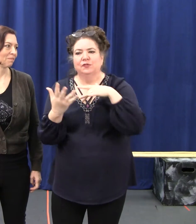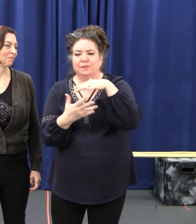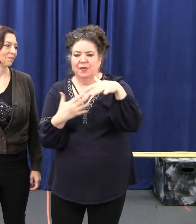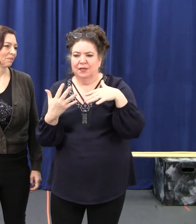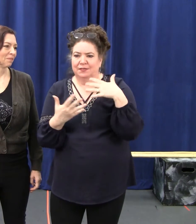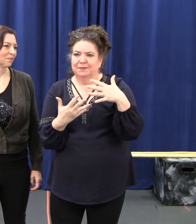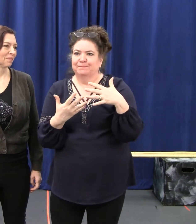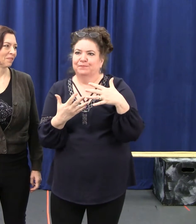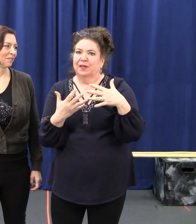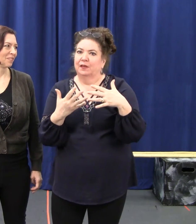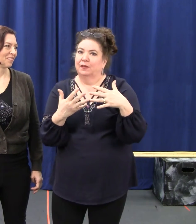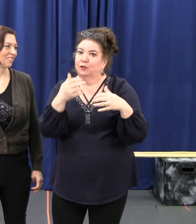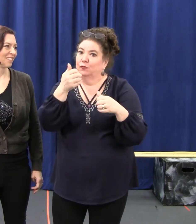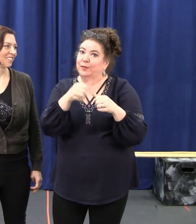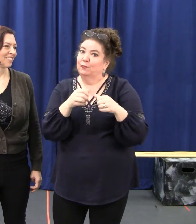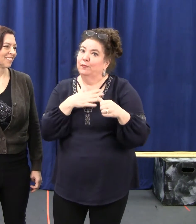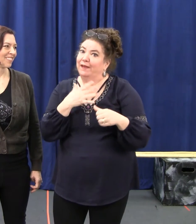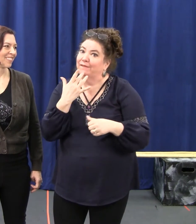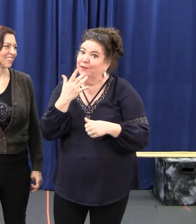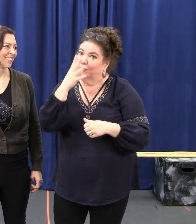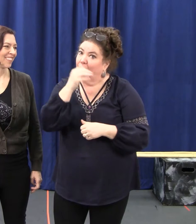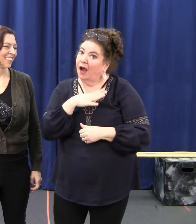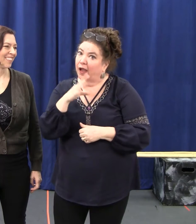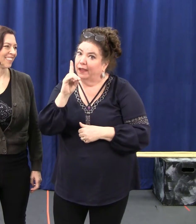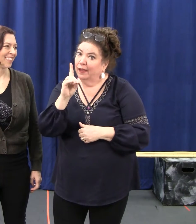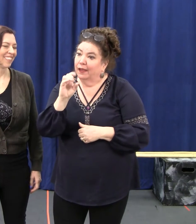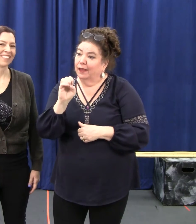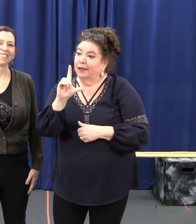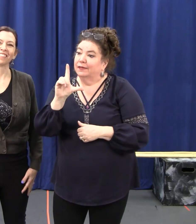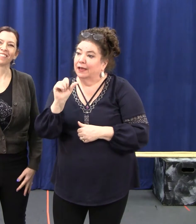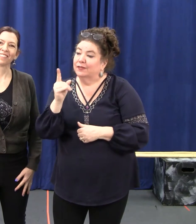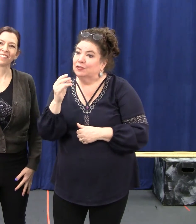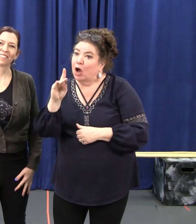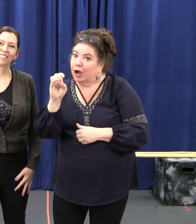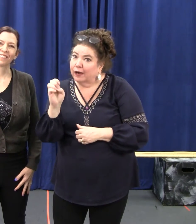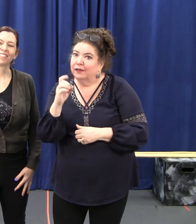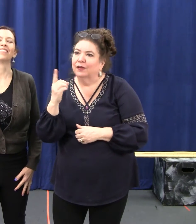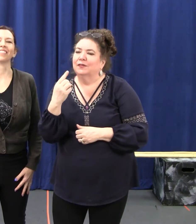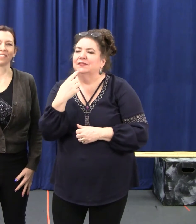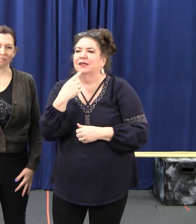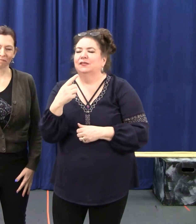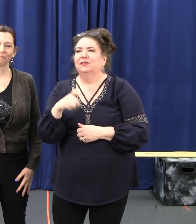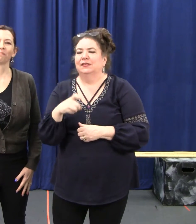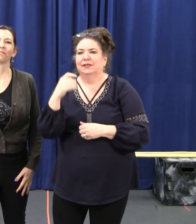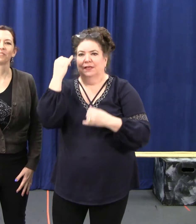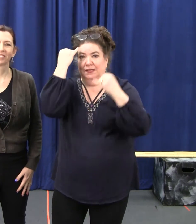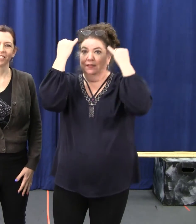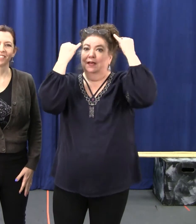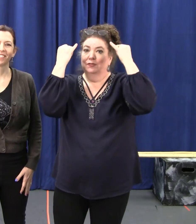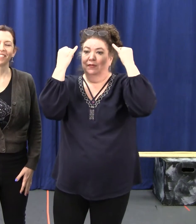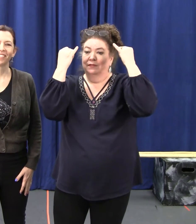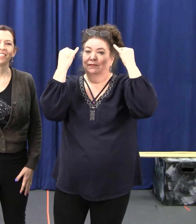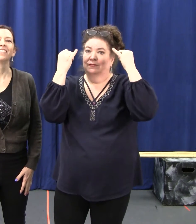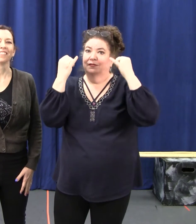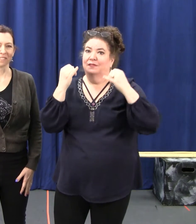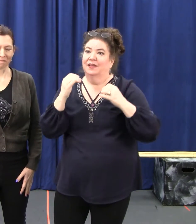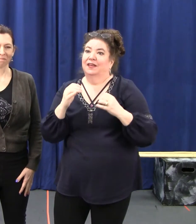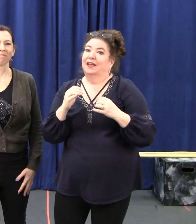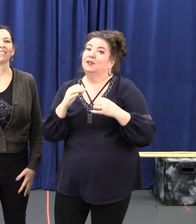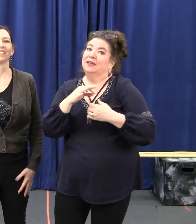to mix in, you remember my favorite guy, Delsarte, he always said you needed intellectual, you